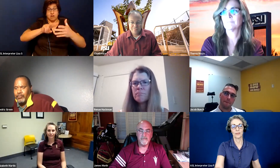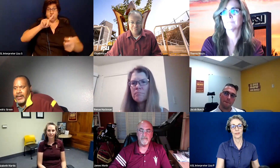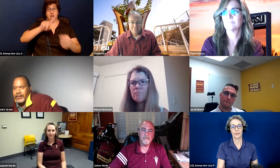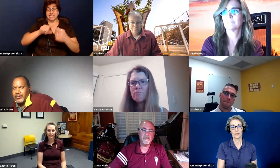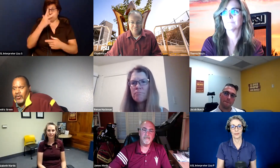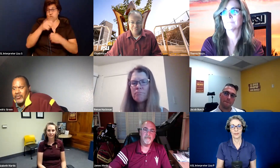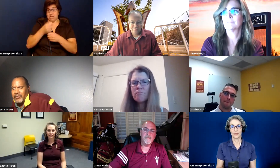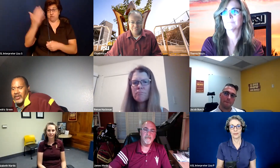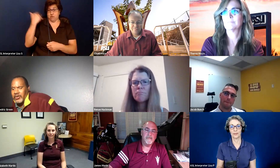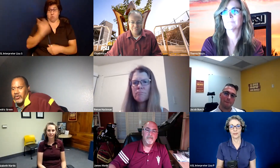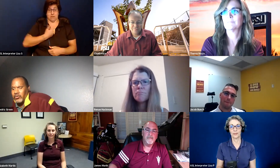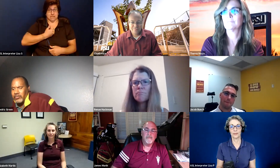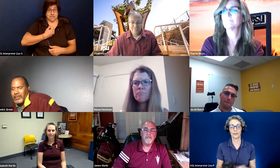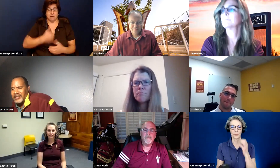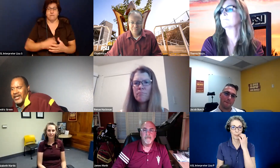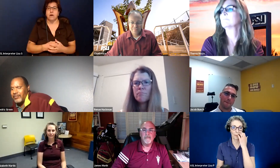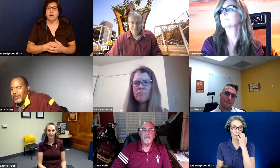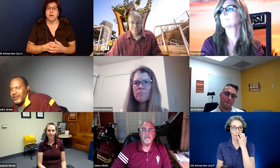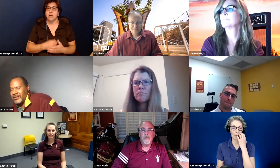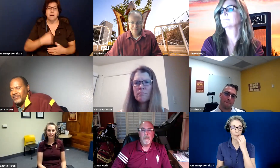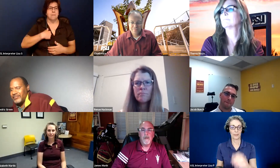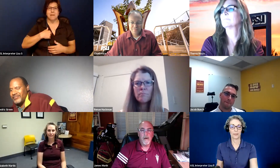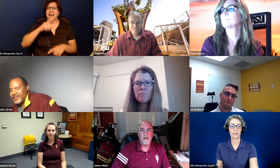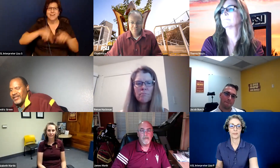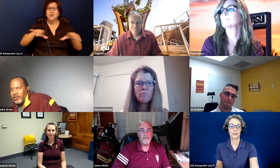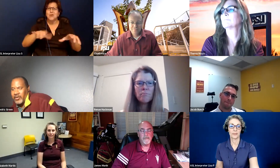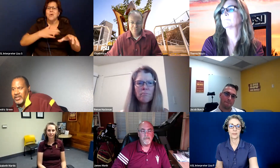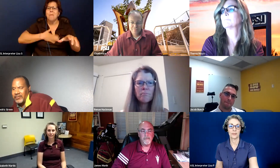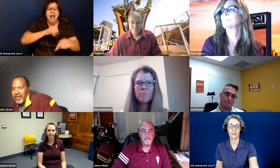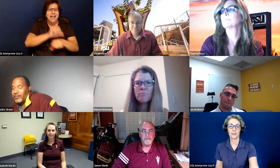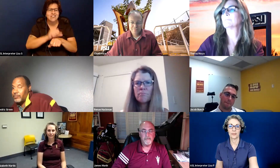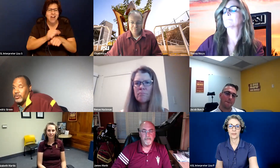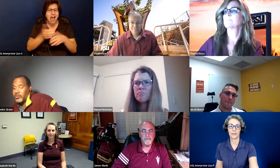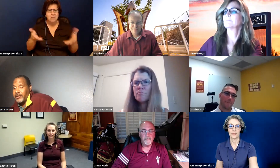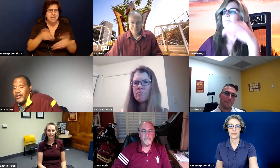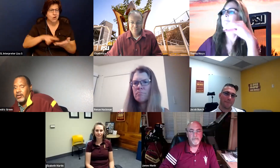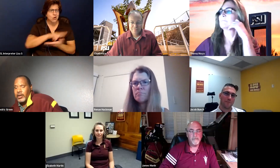But I wouldn't be able to do my job at the university without screen reader.